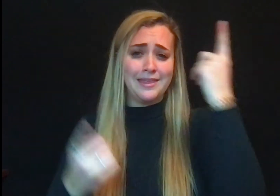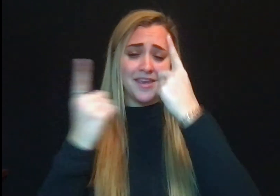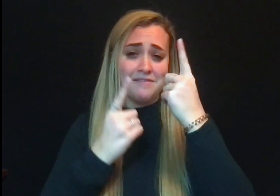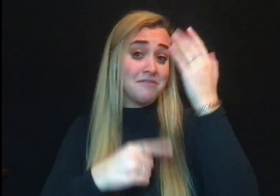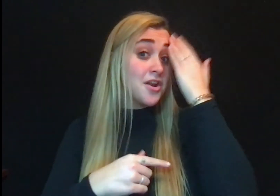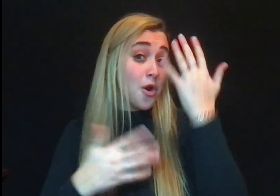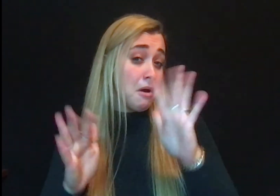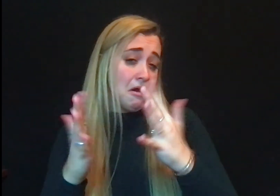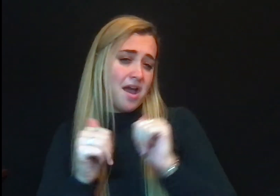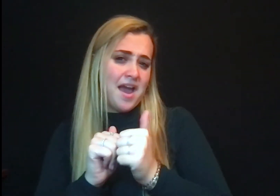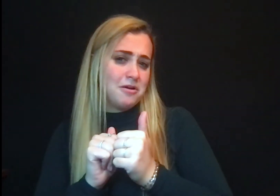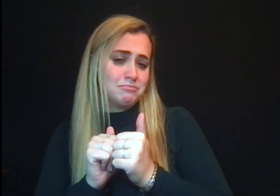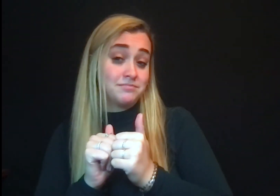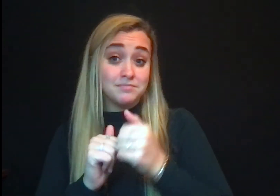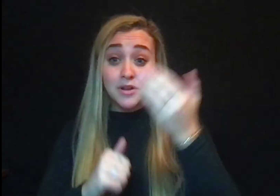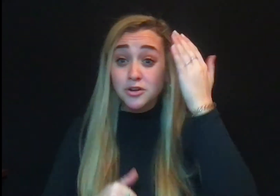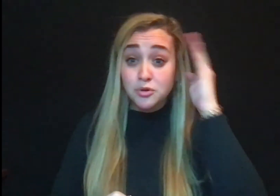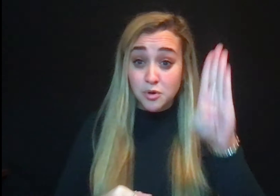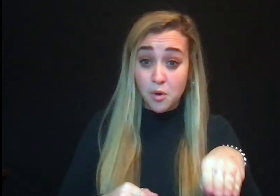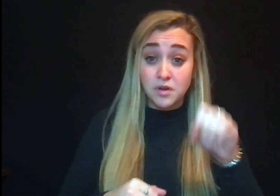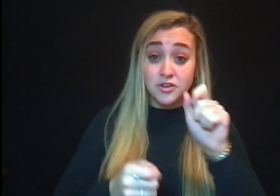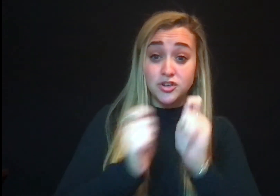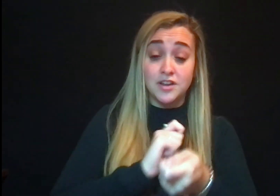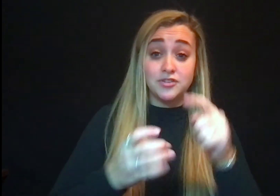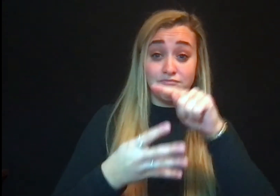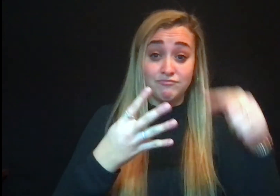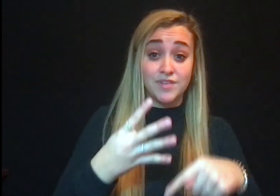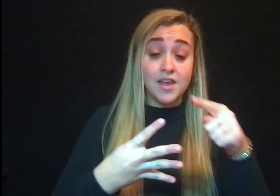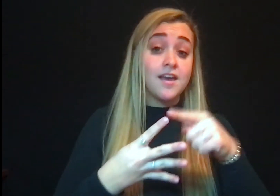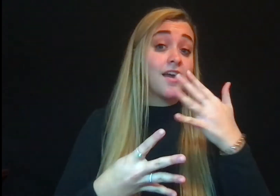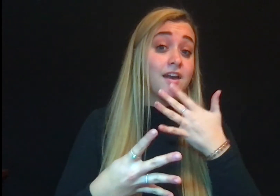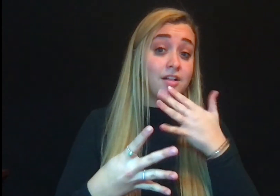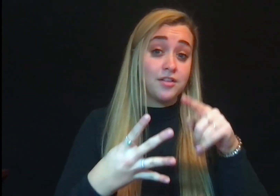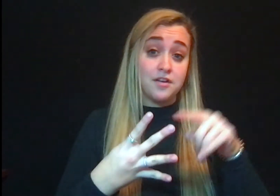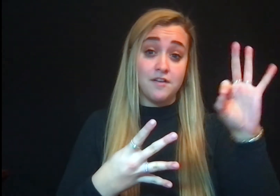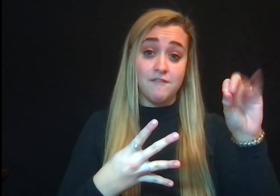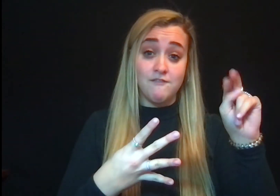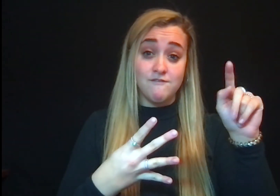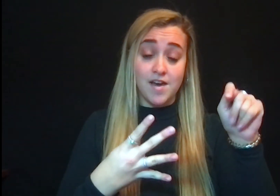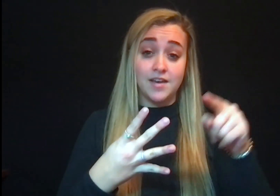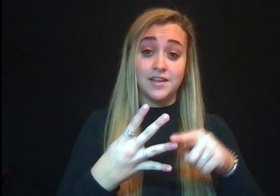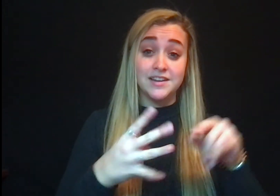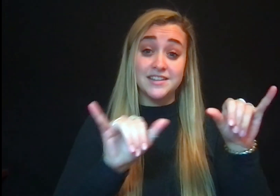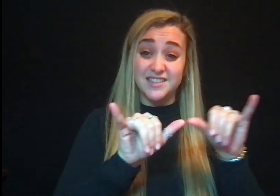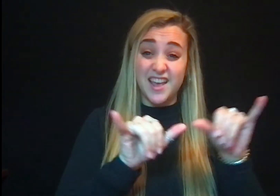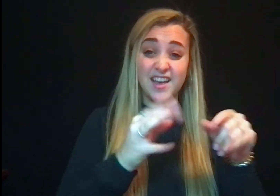did you know you can change the color, font, size, and background of the captions?